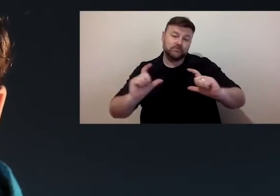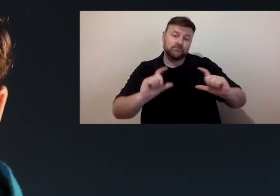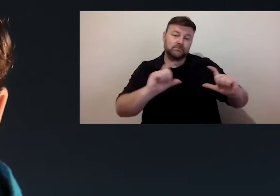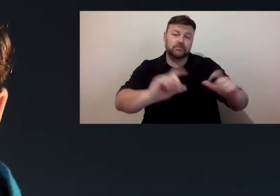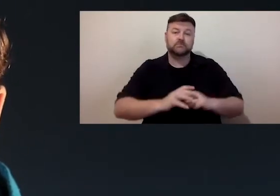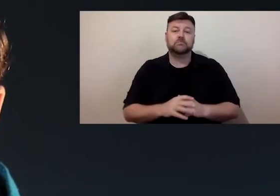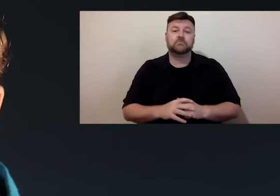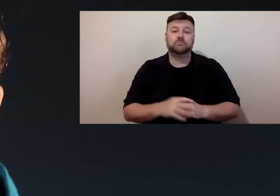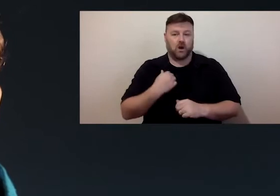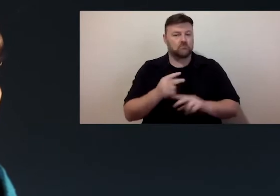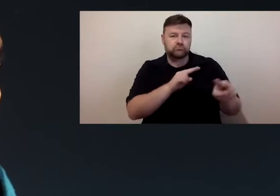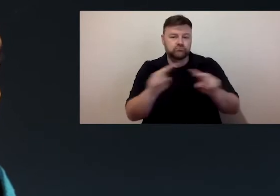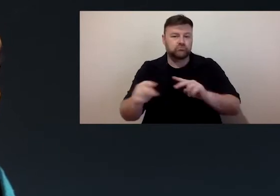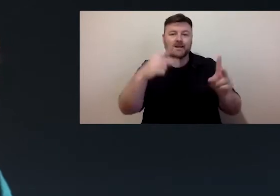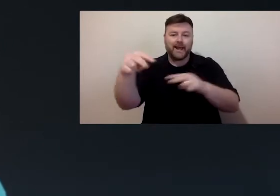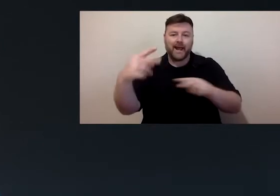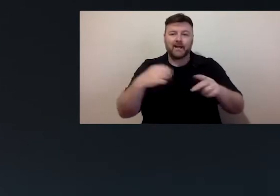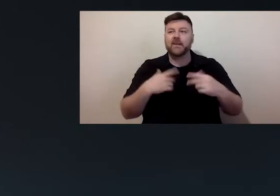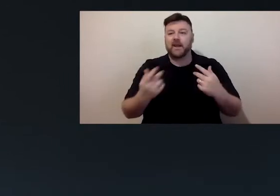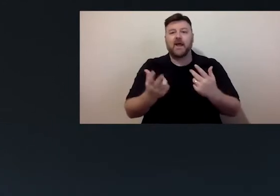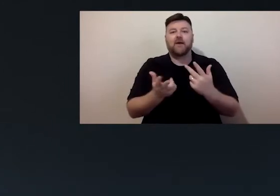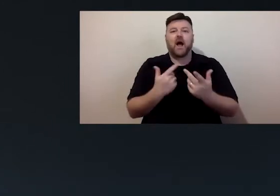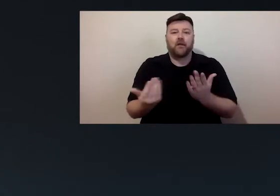I have many other jobs in between being a choreographer - sometimes